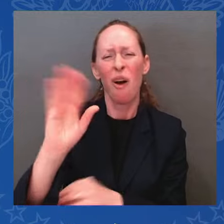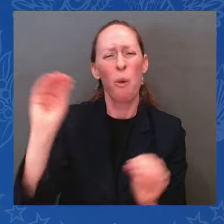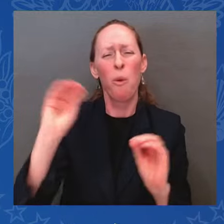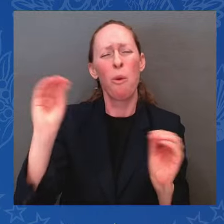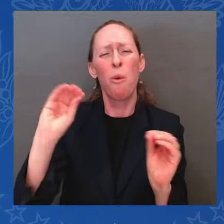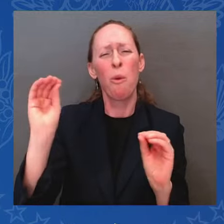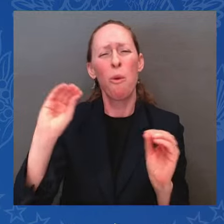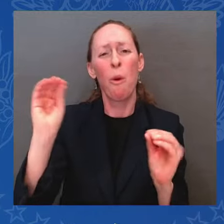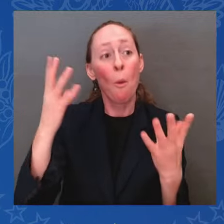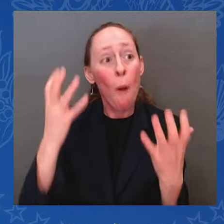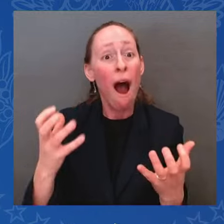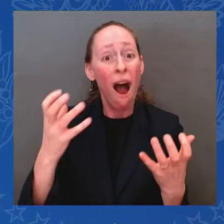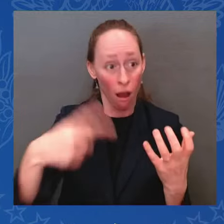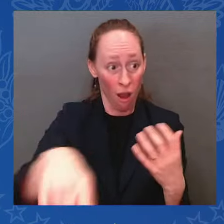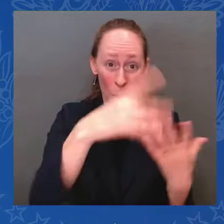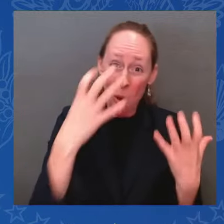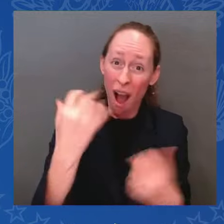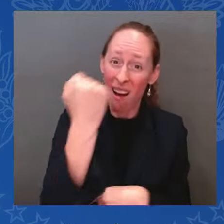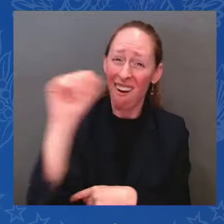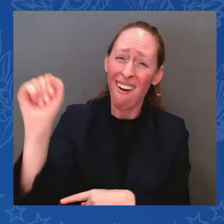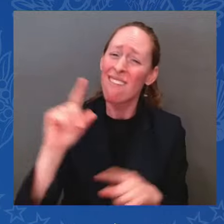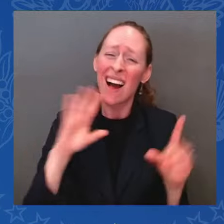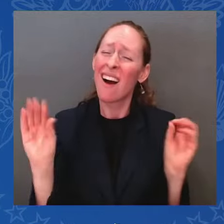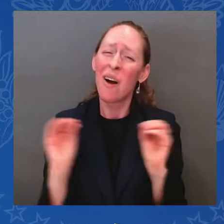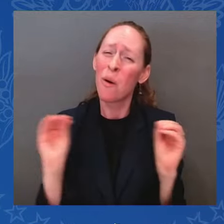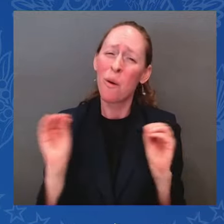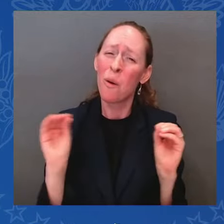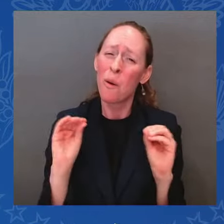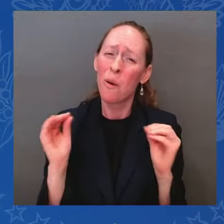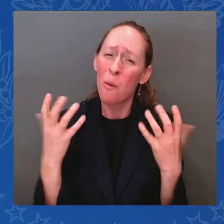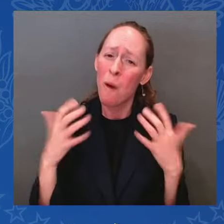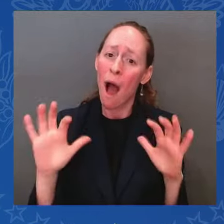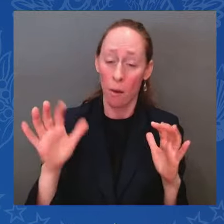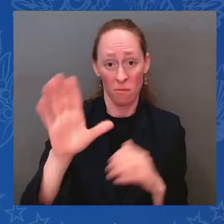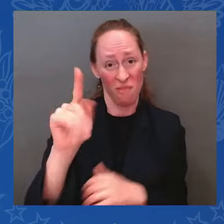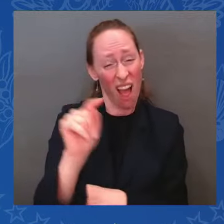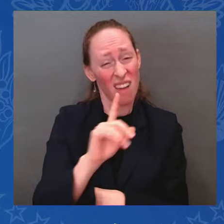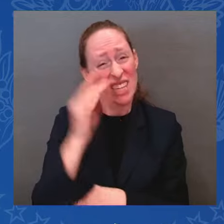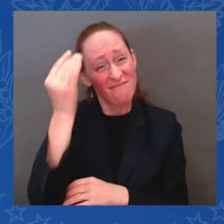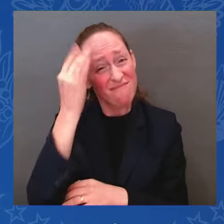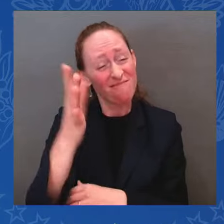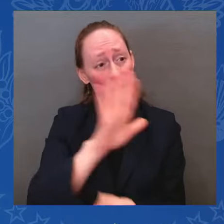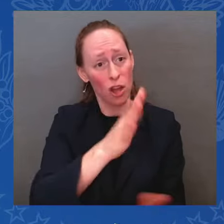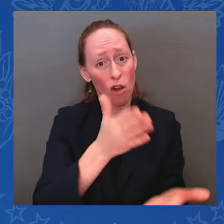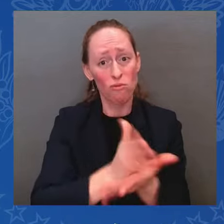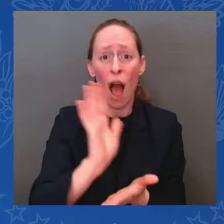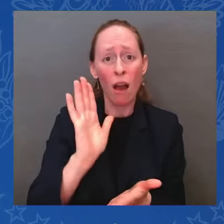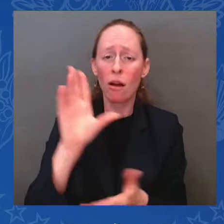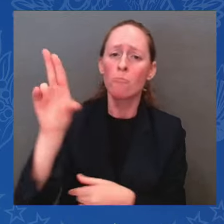But I respect the workers' right to use their options under the collective bargaining system and I understand the workers' frustration.